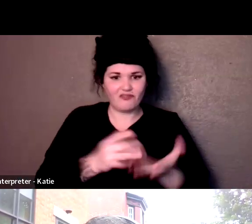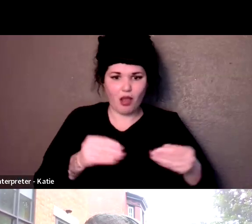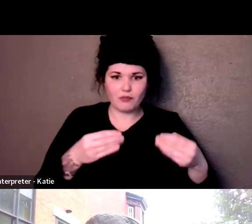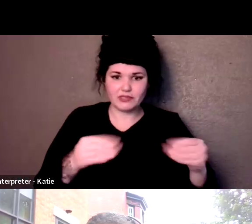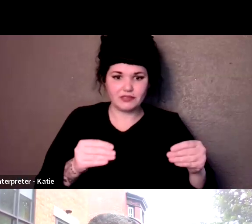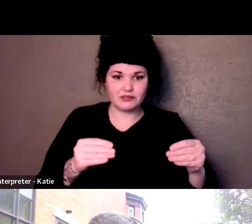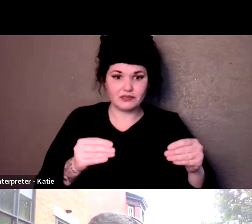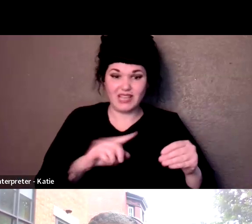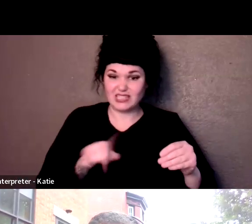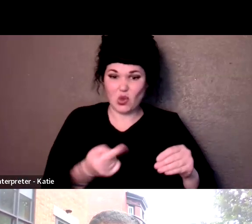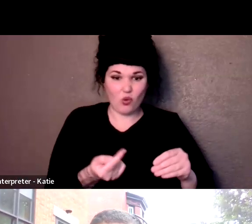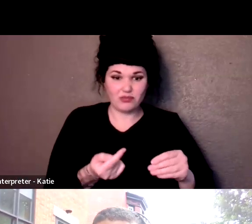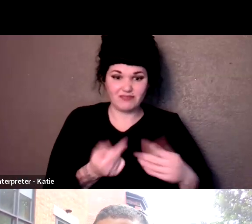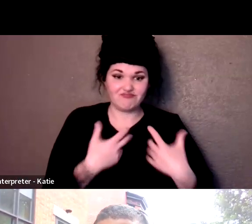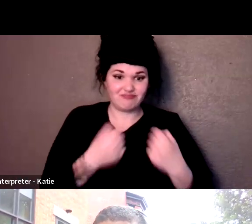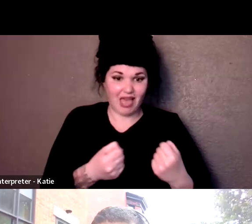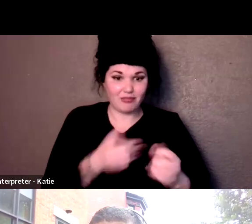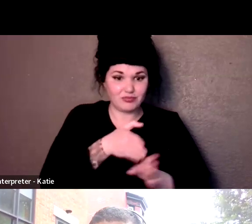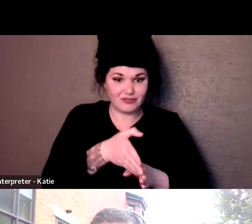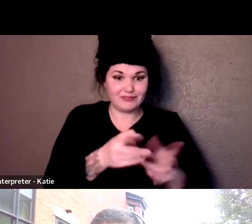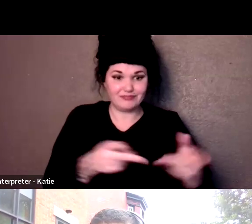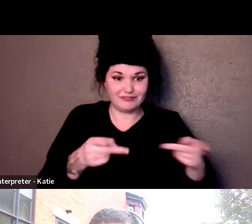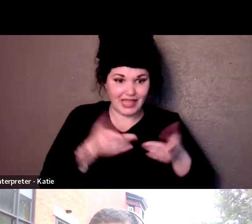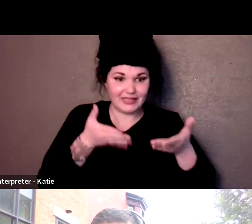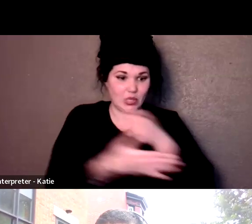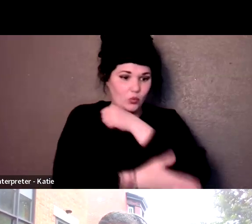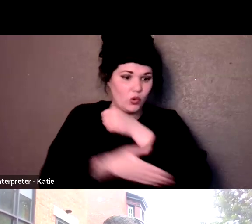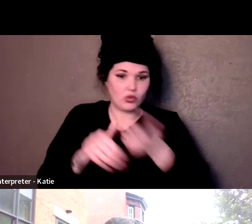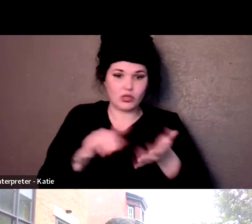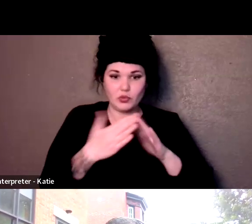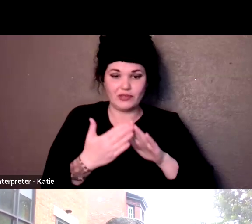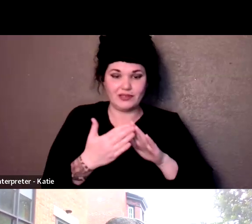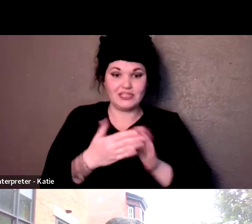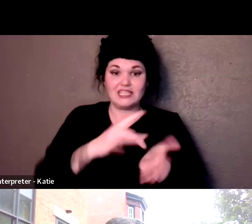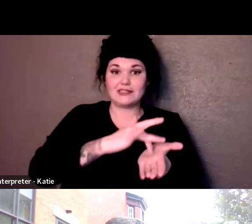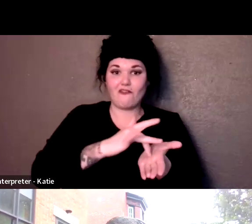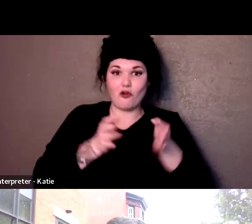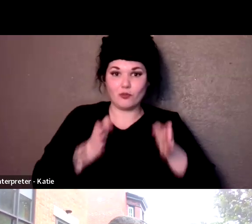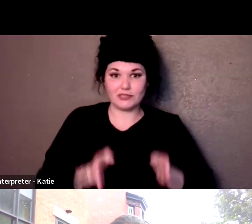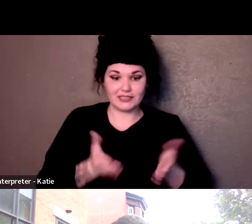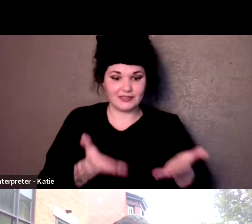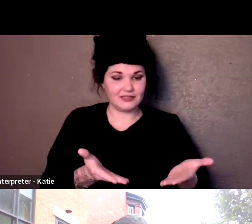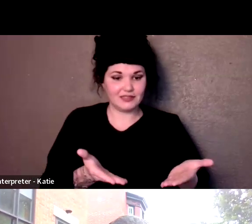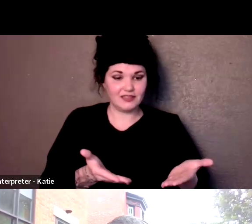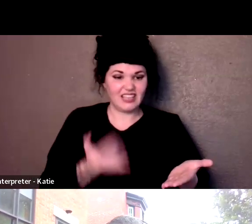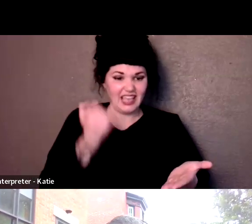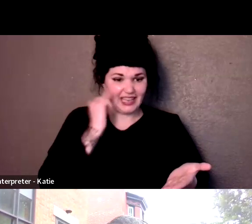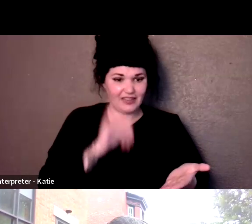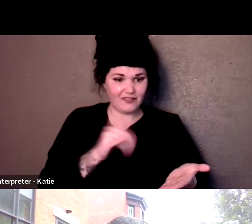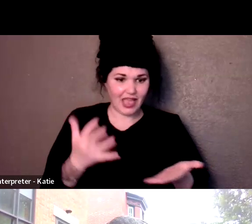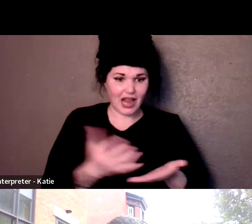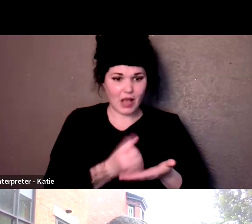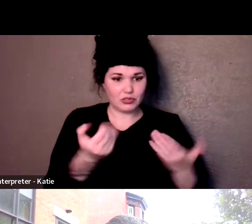to speak with is a pharmacist, and if that opportunity is also removed, it's obviously